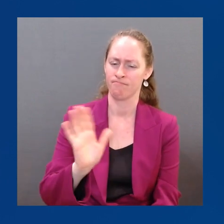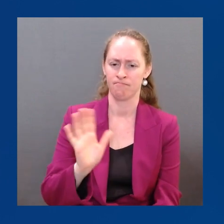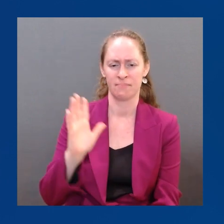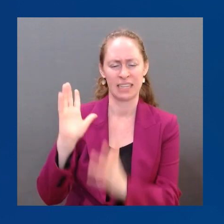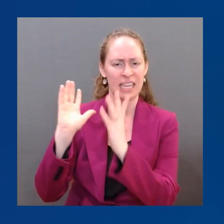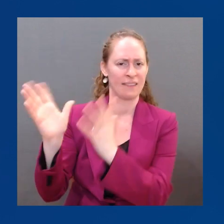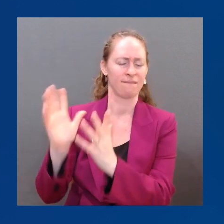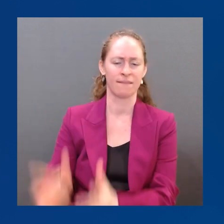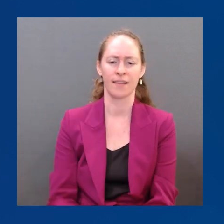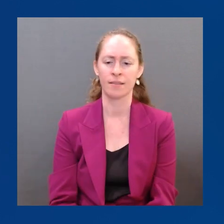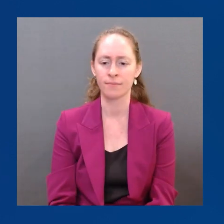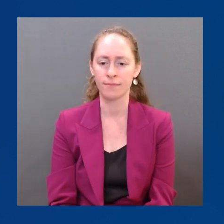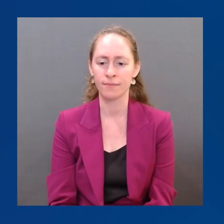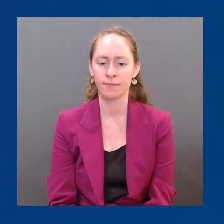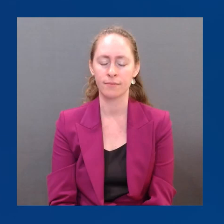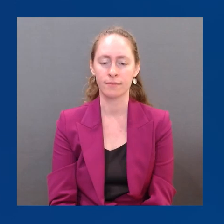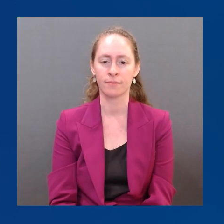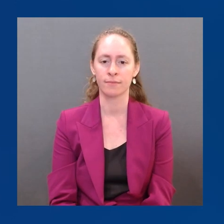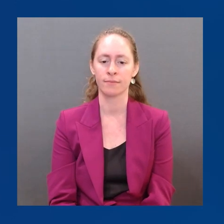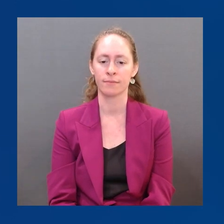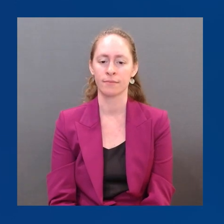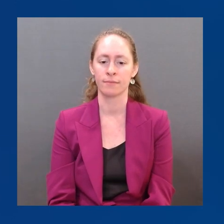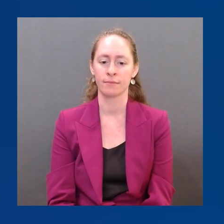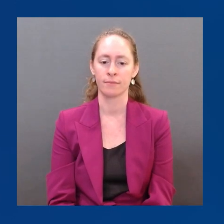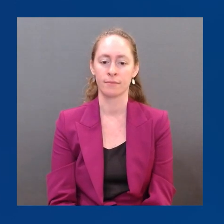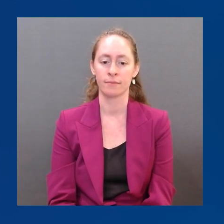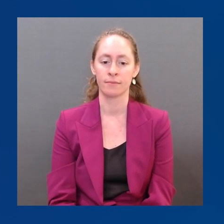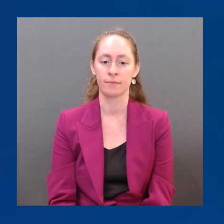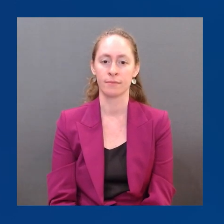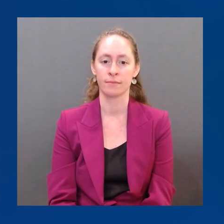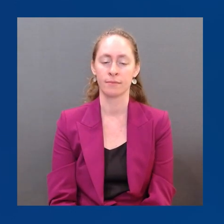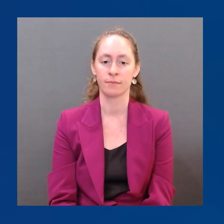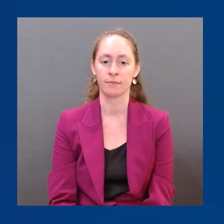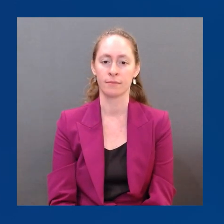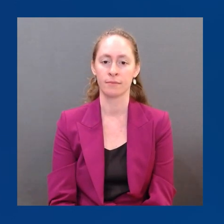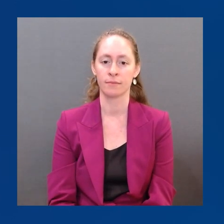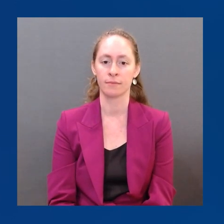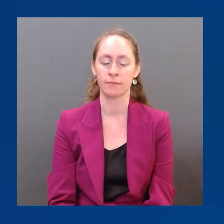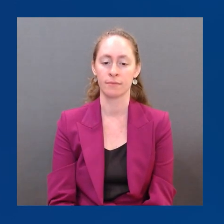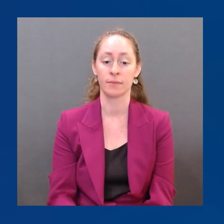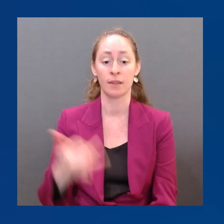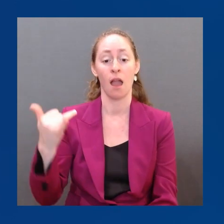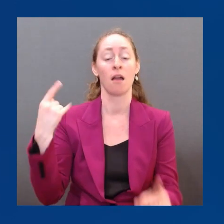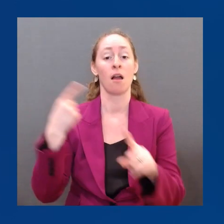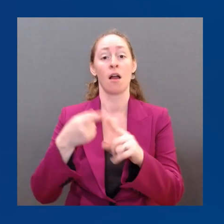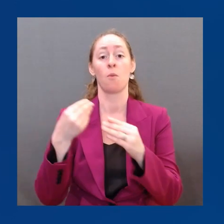Dr. Jha: Yeah. And on the issue of funding, I'll say, you know, I've spent a lot of time up in the Hill. I was up on the Hill again this morning.